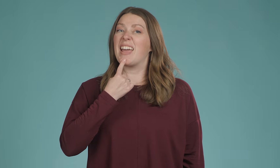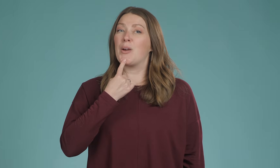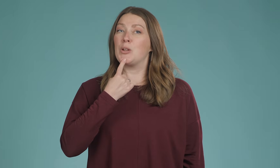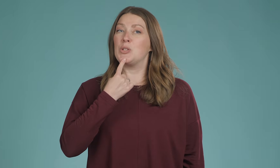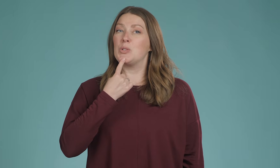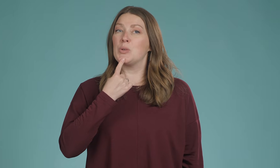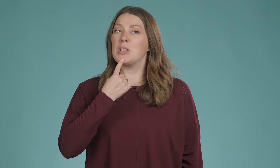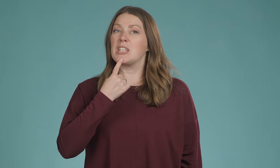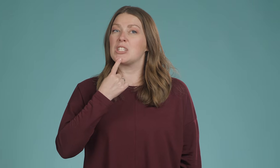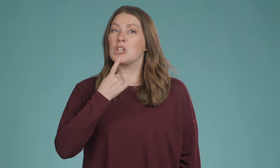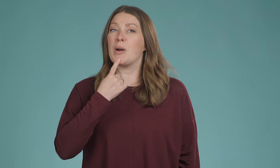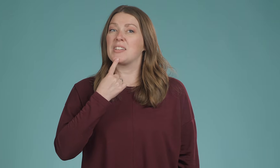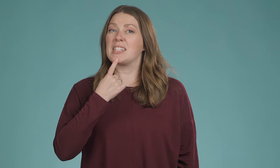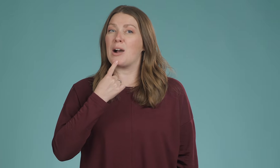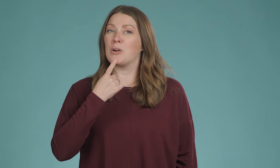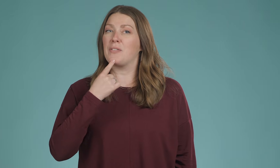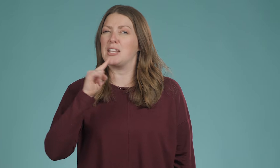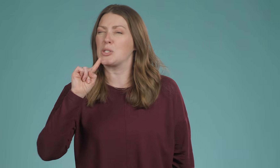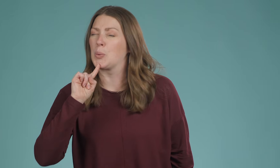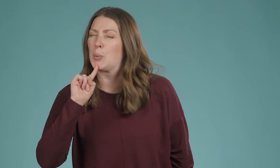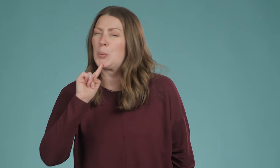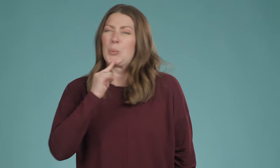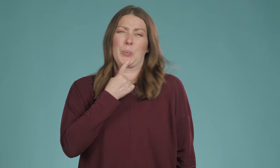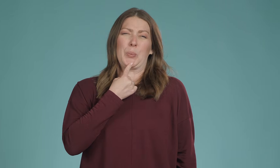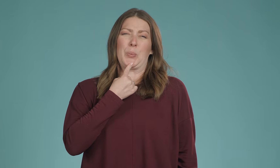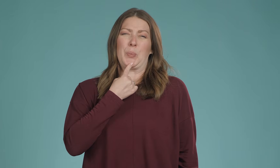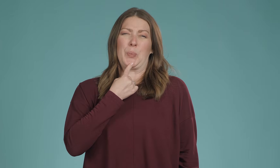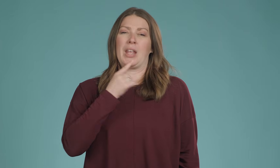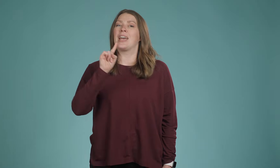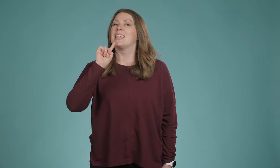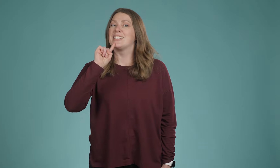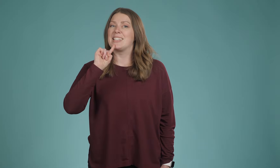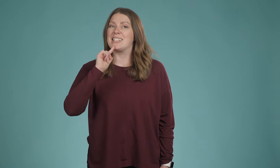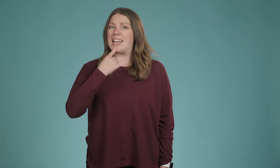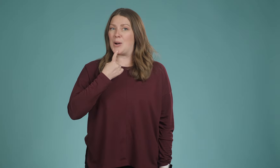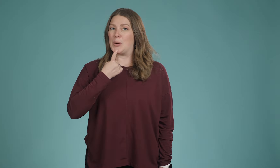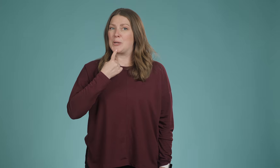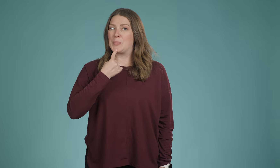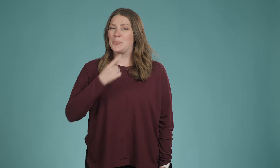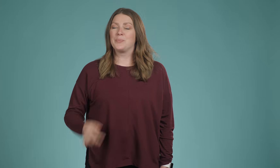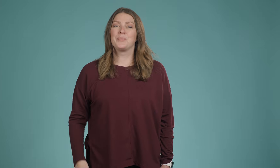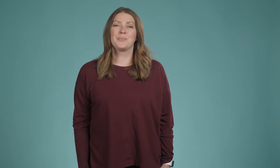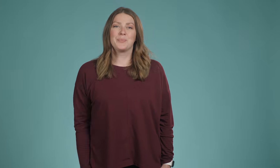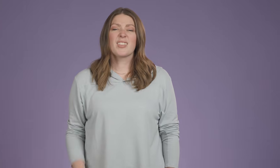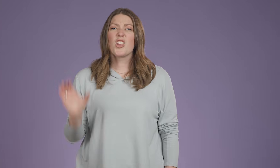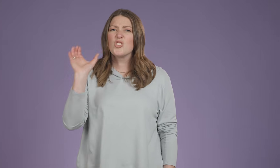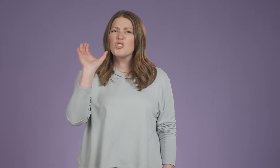And when you do this, you have a sour face. Sour